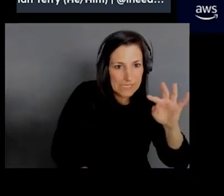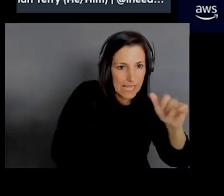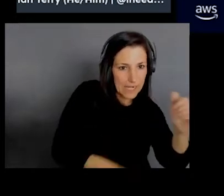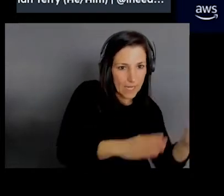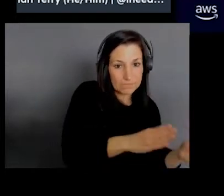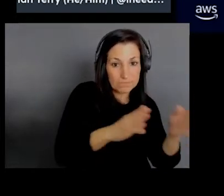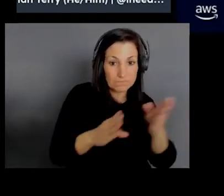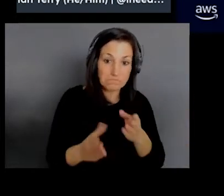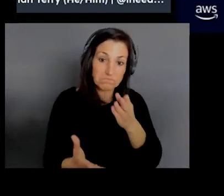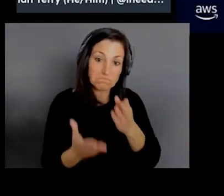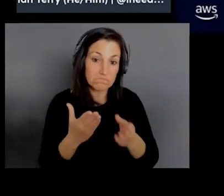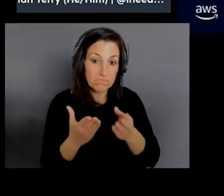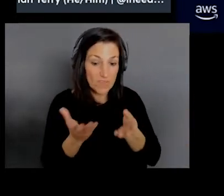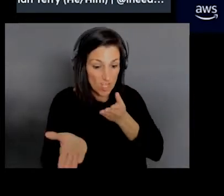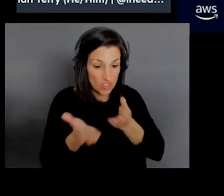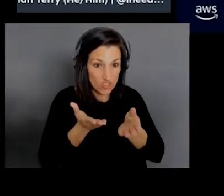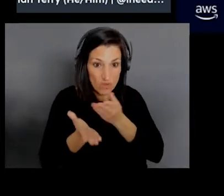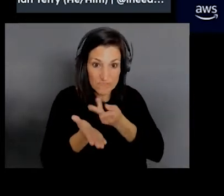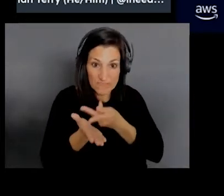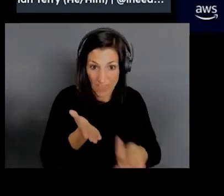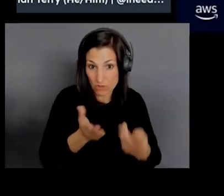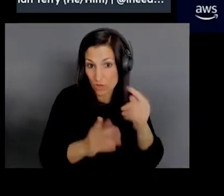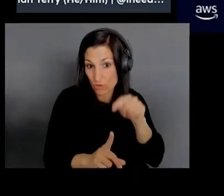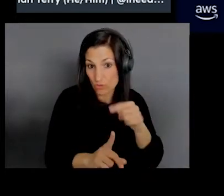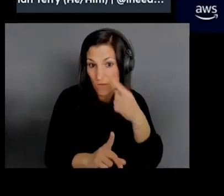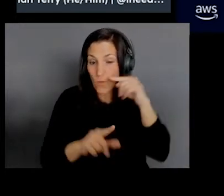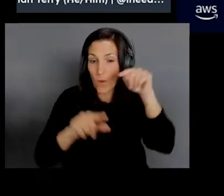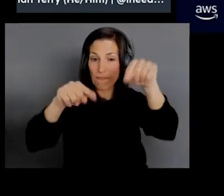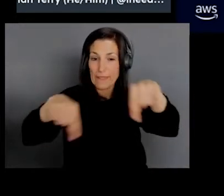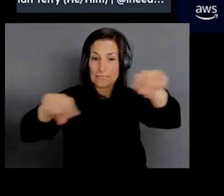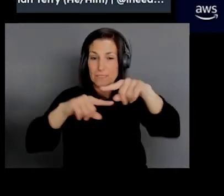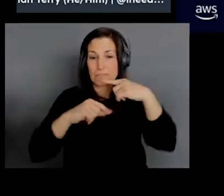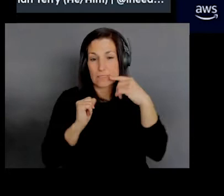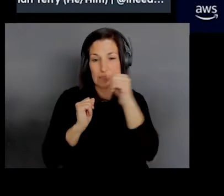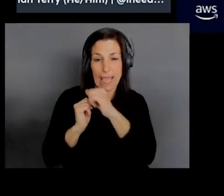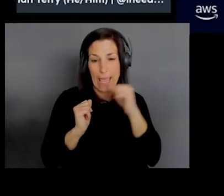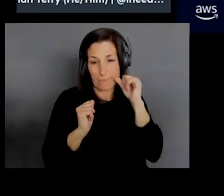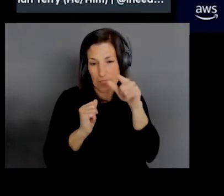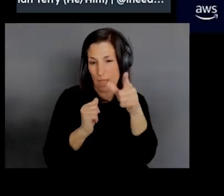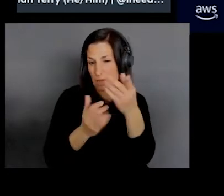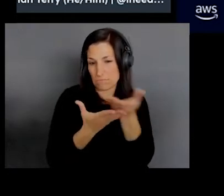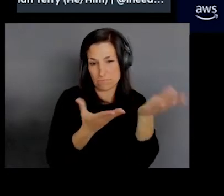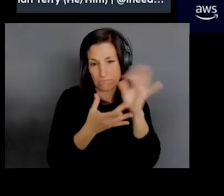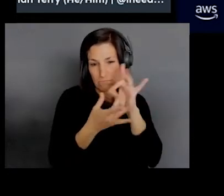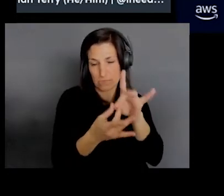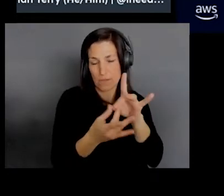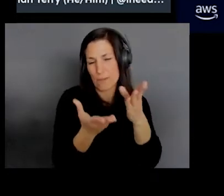so in this case, this is Amazon EventBridge, so maybe there's a service issue or problem with EventBridge.